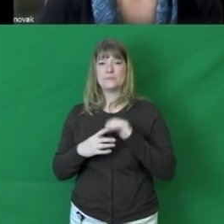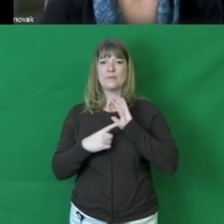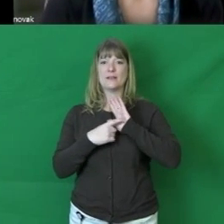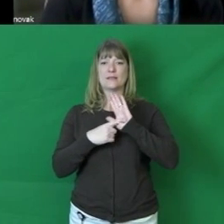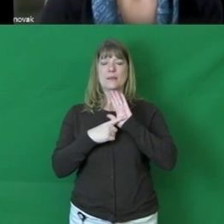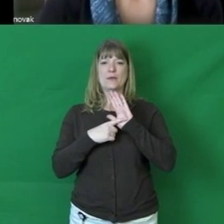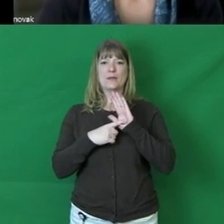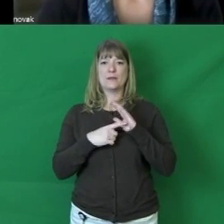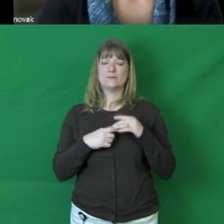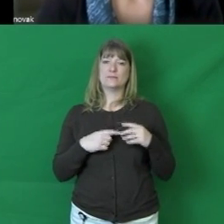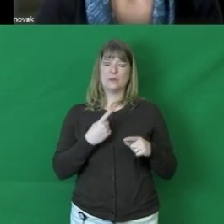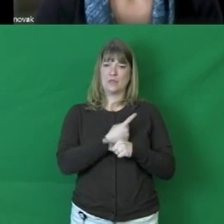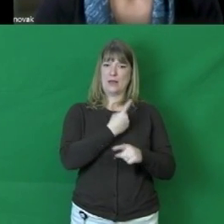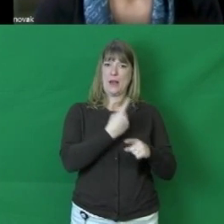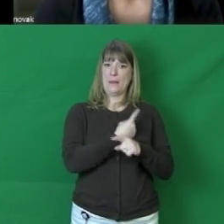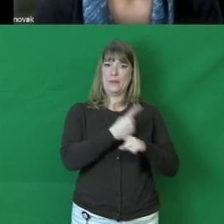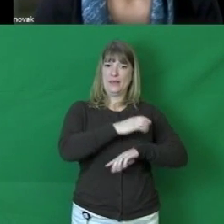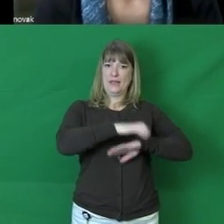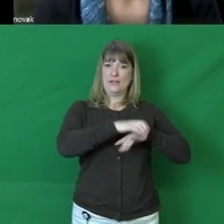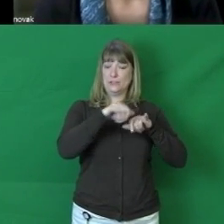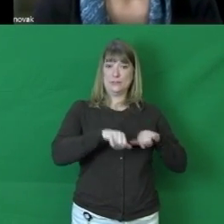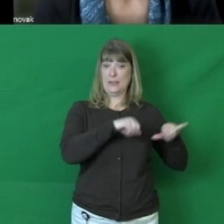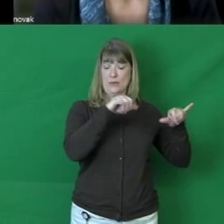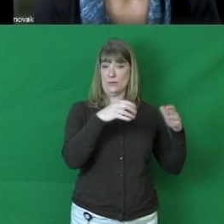For example, a common kindergarten English standard